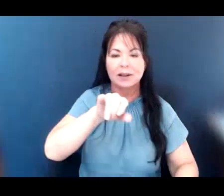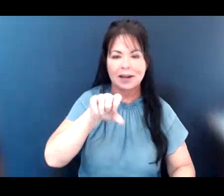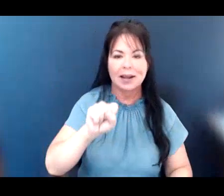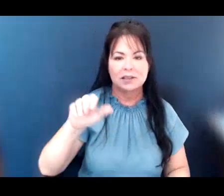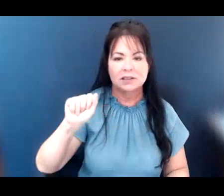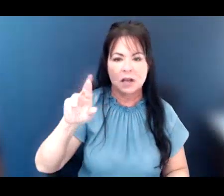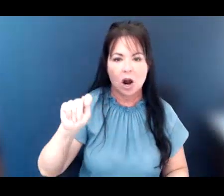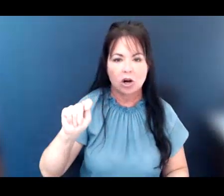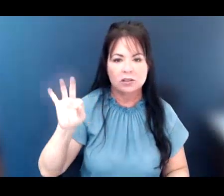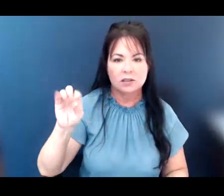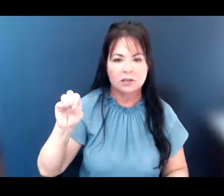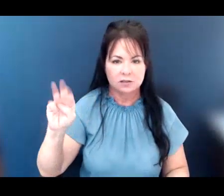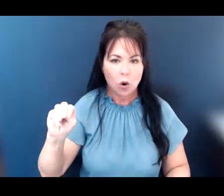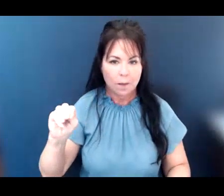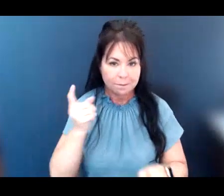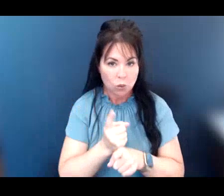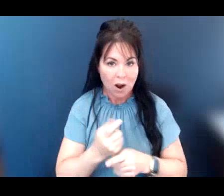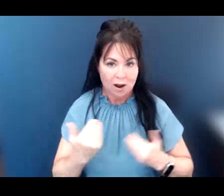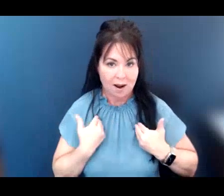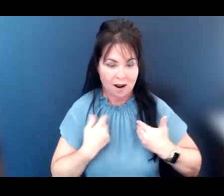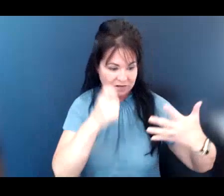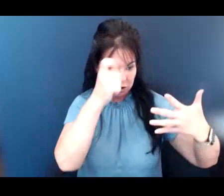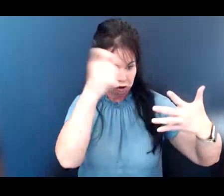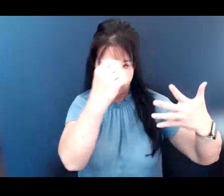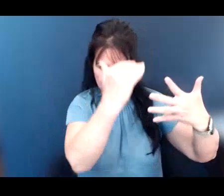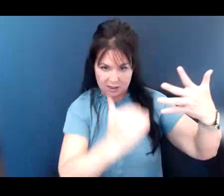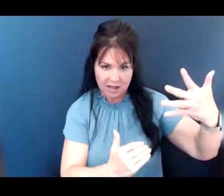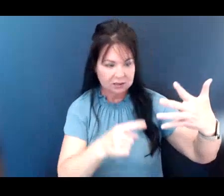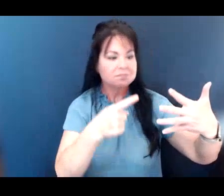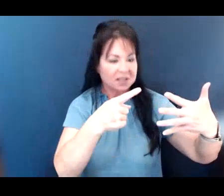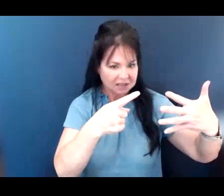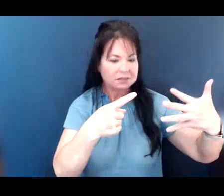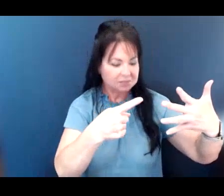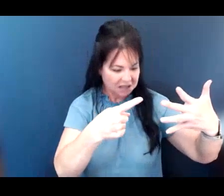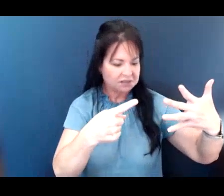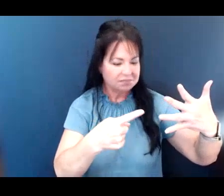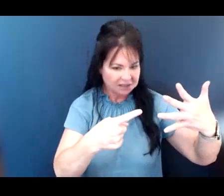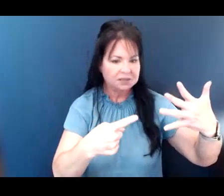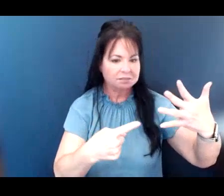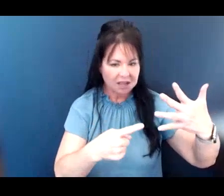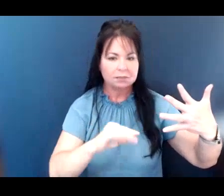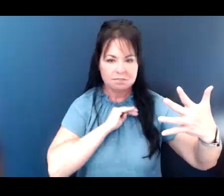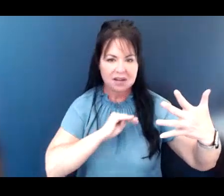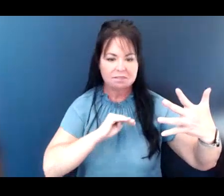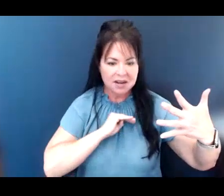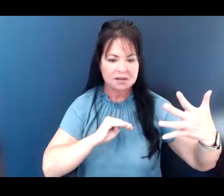You have the checklist of everything you can go through and say, yes, my website or my product meets this guideline. I can check off that checkbox.